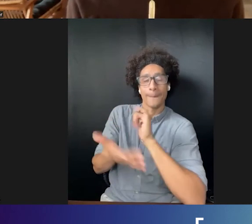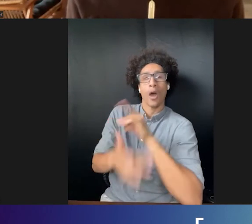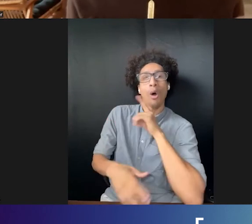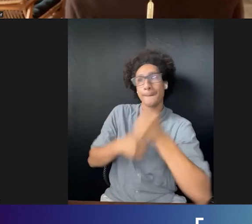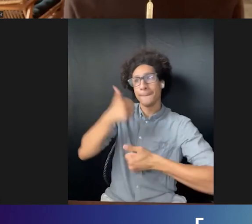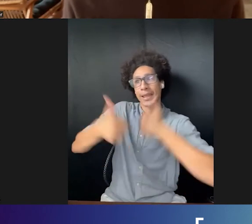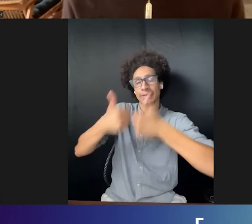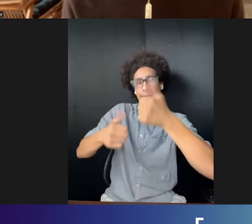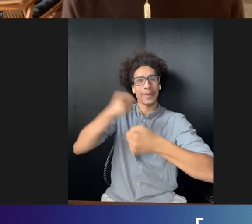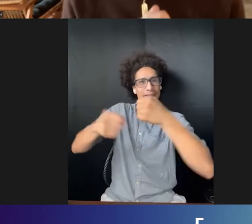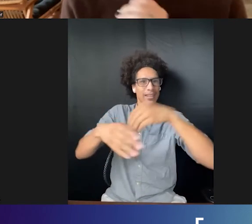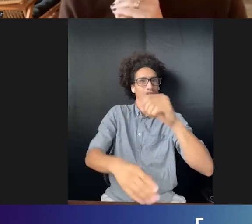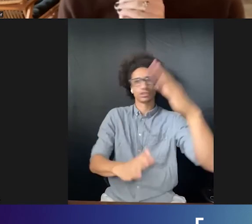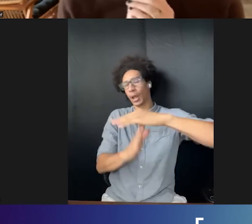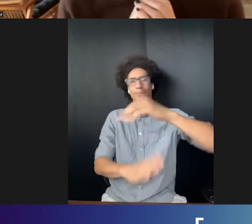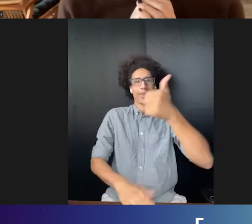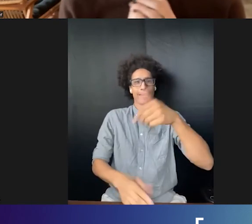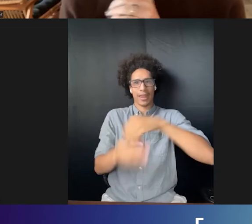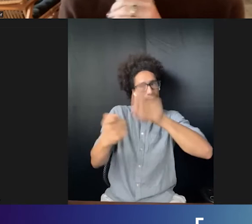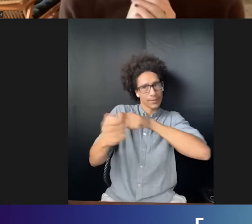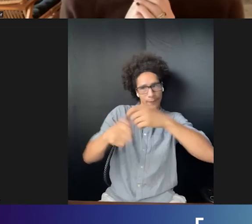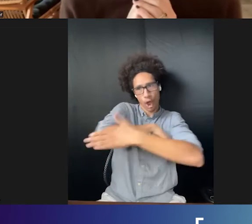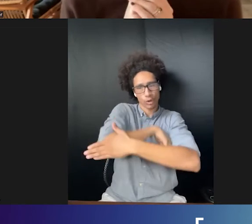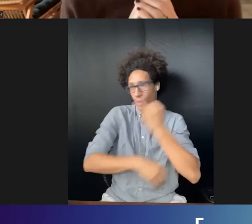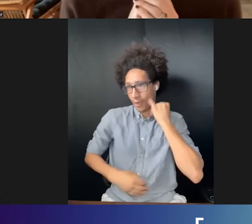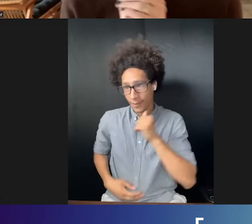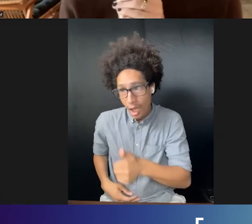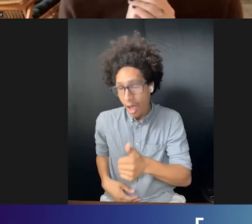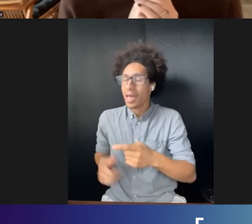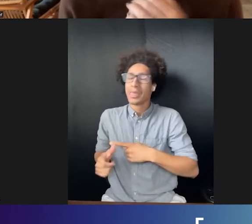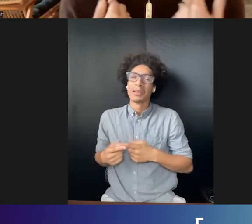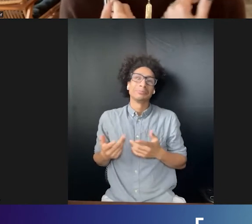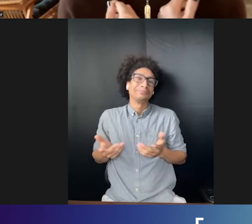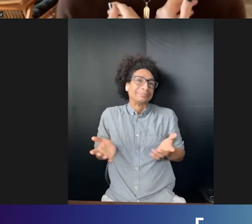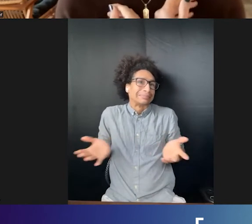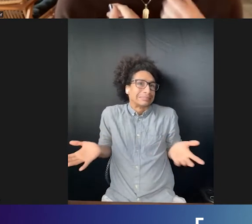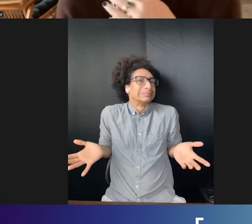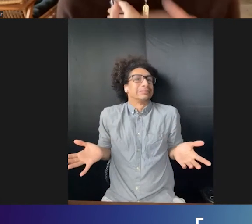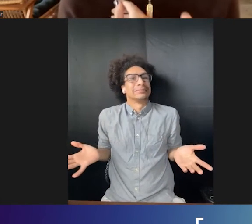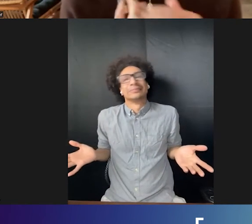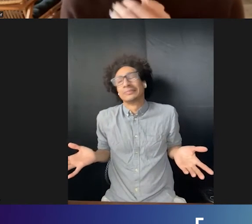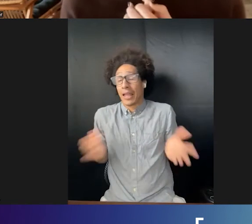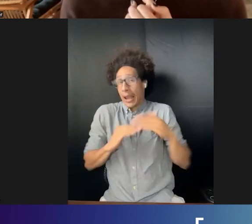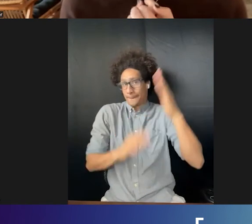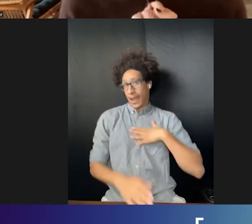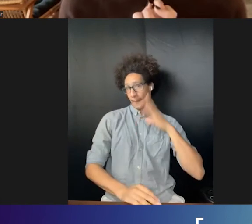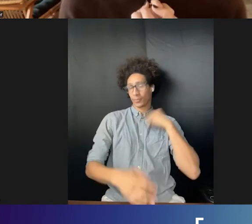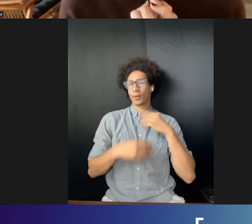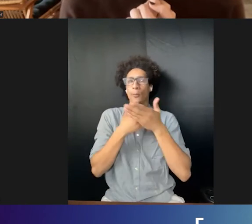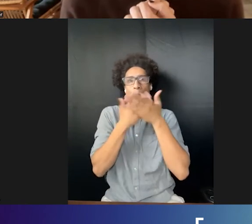So otherwise, I mean, there's at least my experience been there's no sense of how a project is performing.